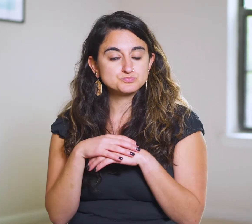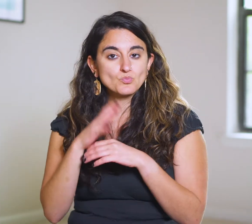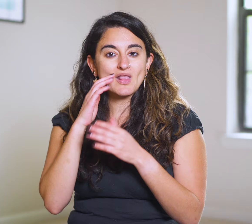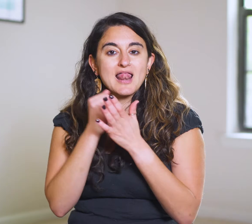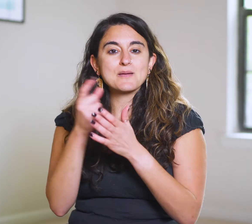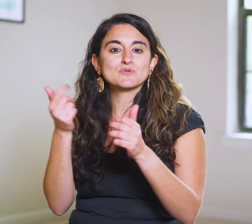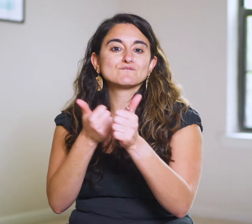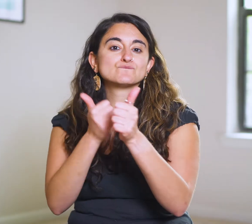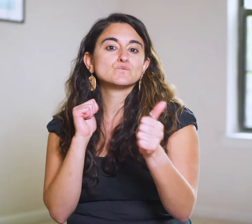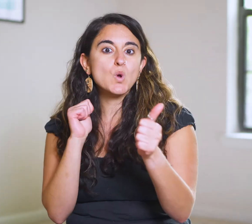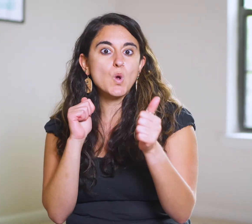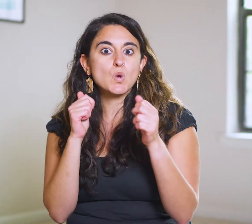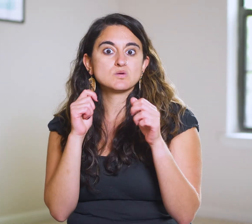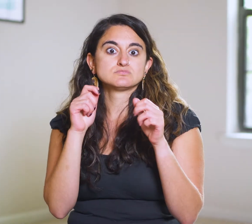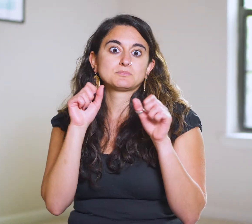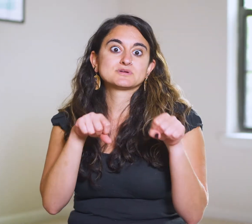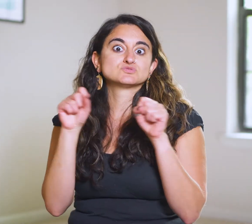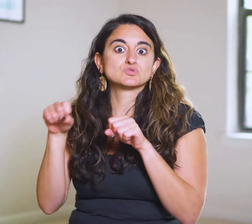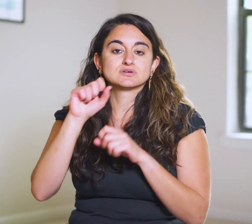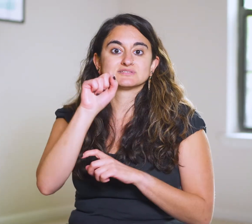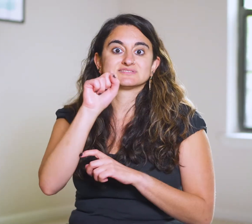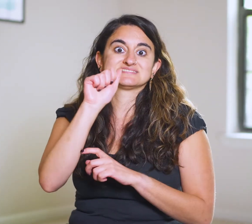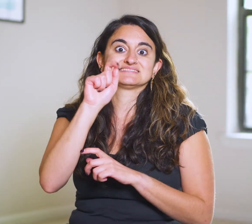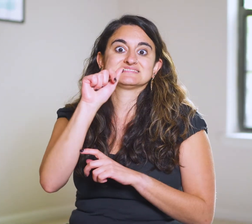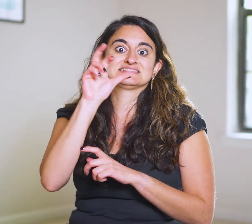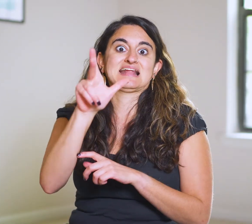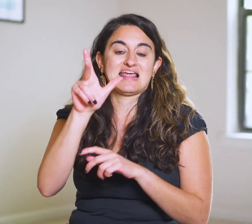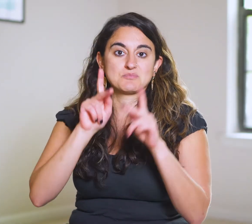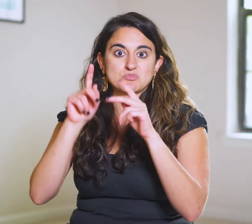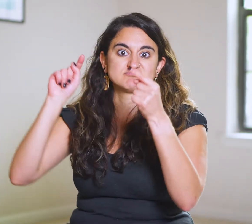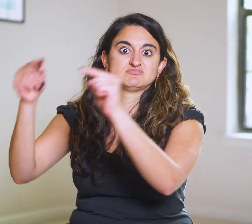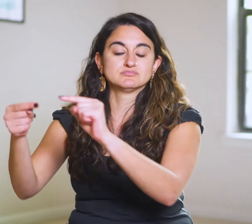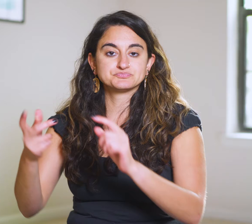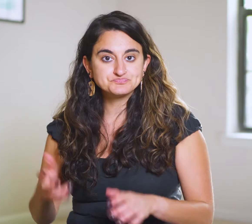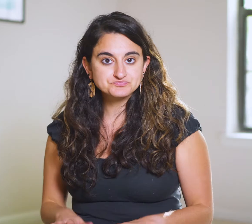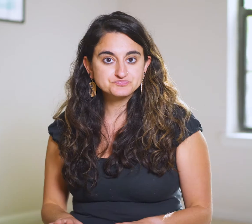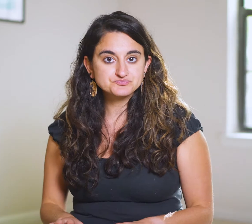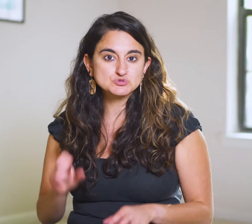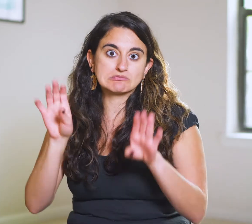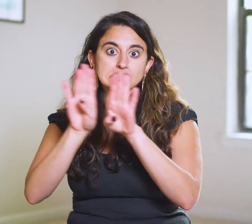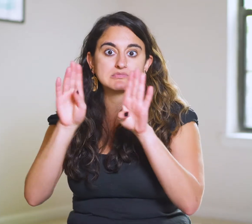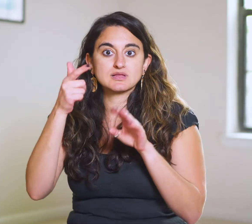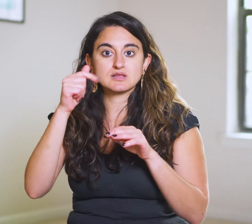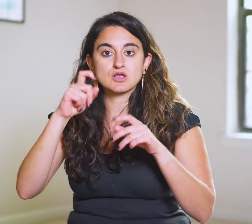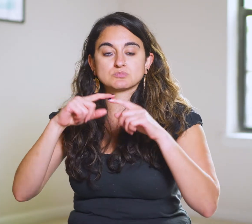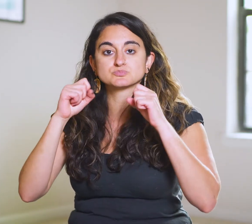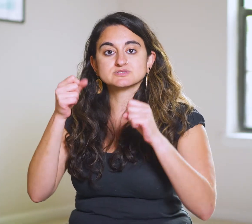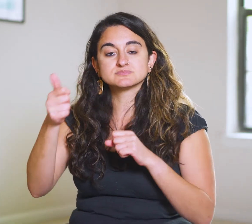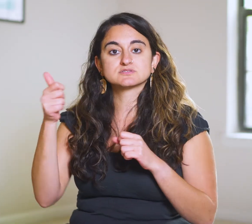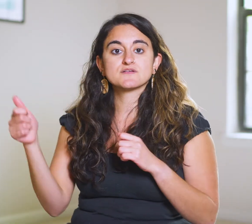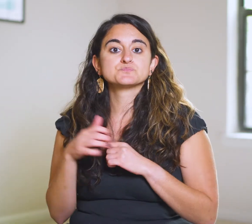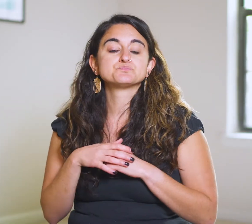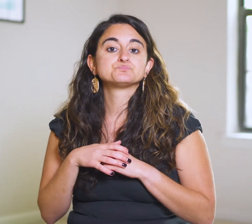This probably helps them avoid potential attacks.